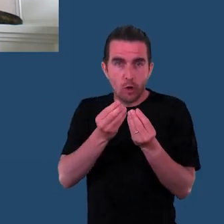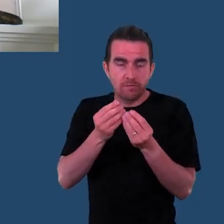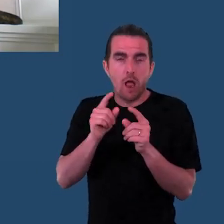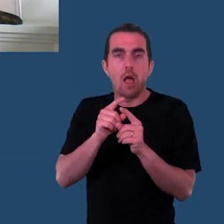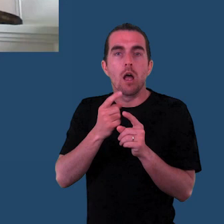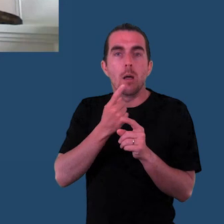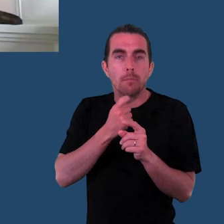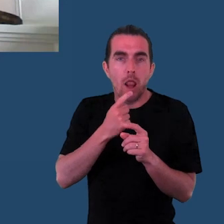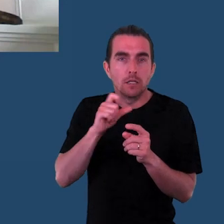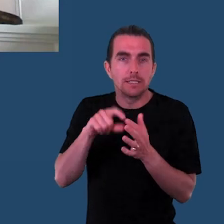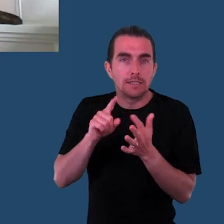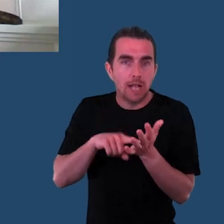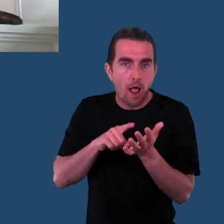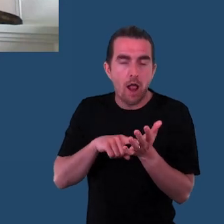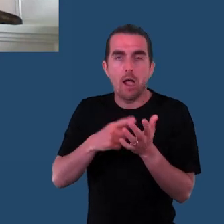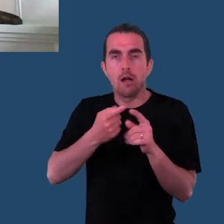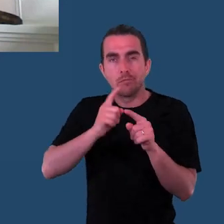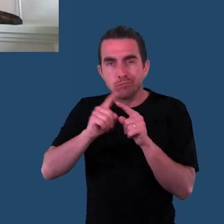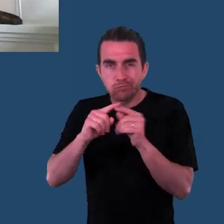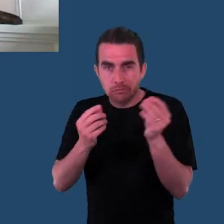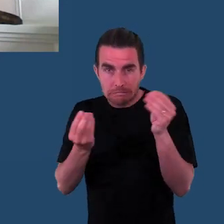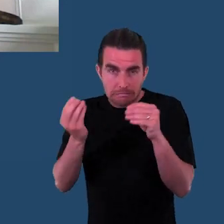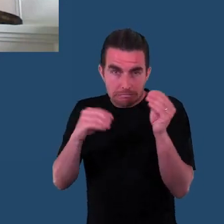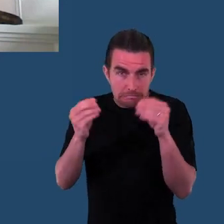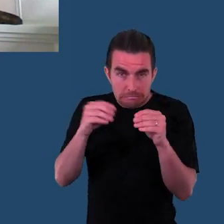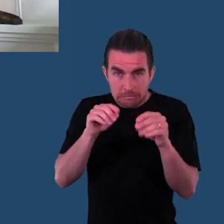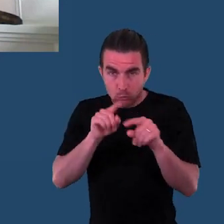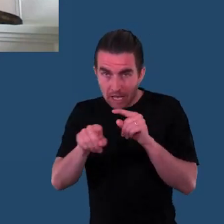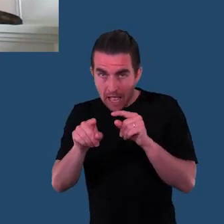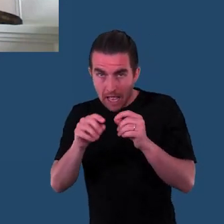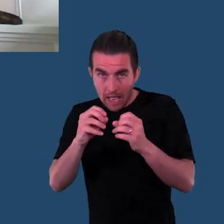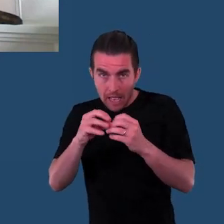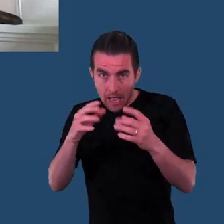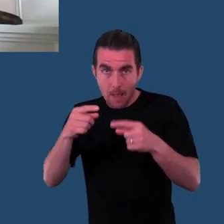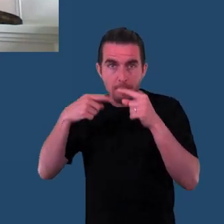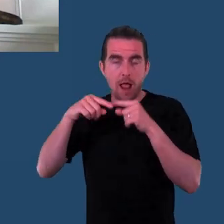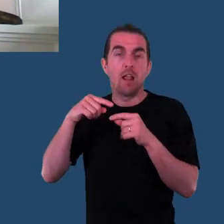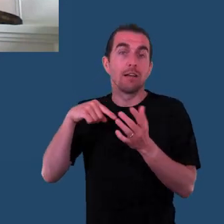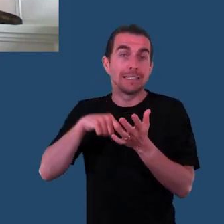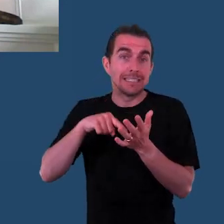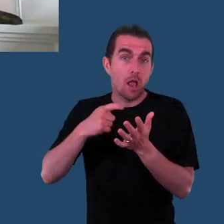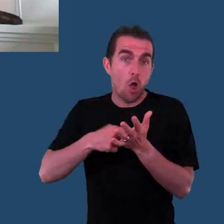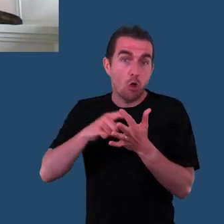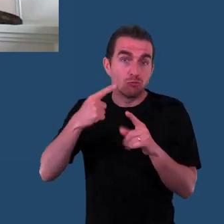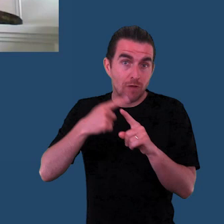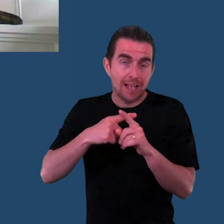like blood cells, and other things as well, from T-Rex bones and stuff like that,